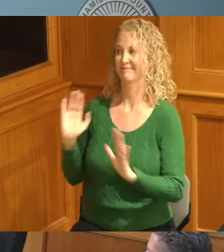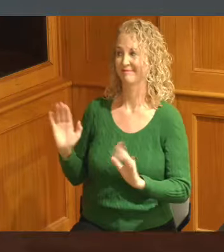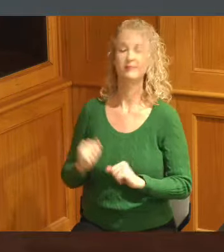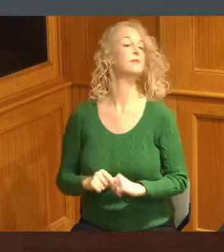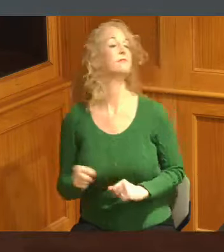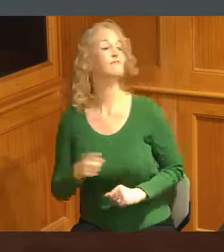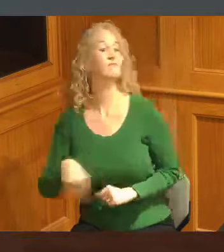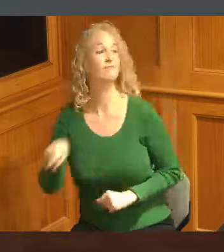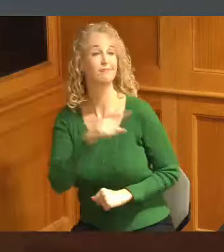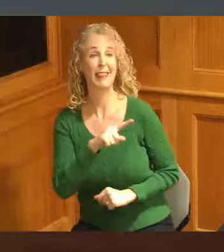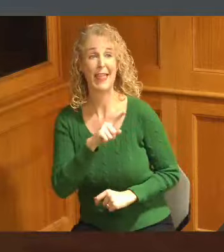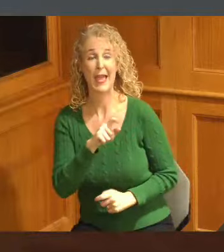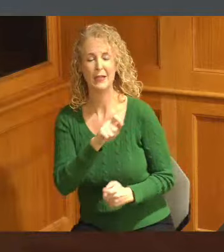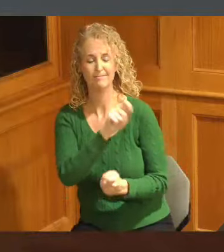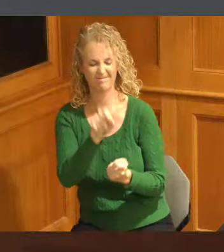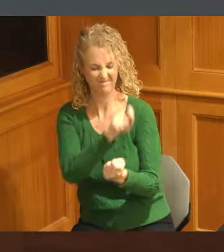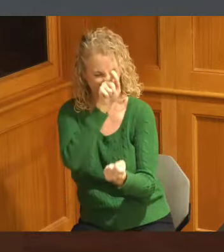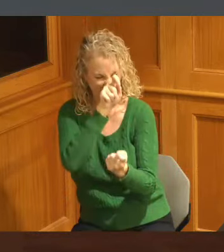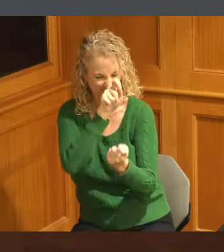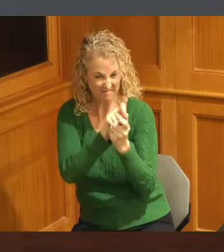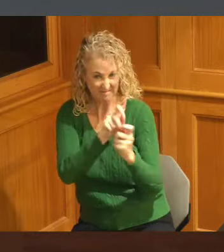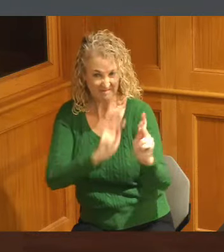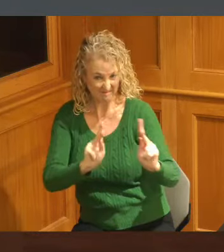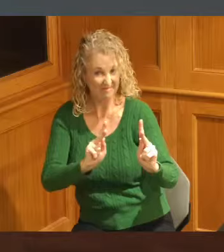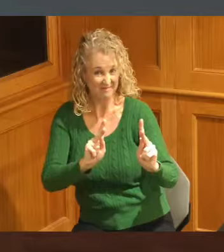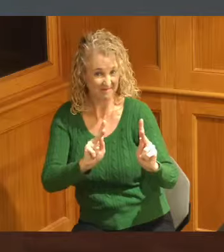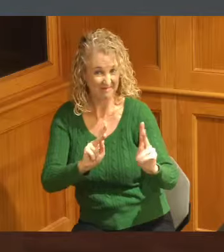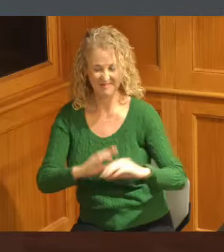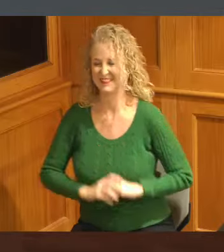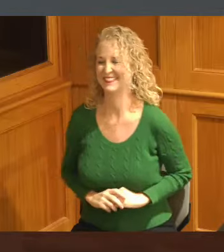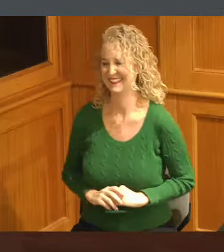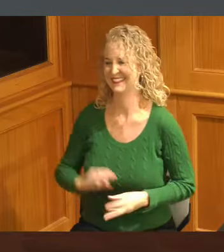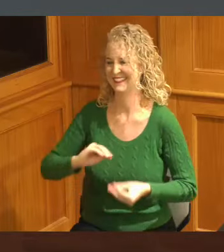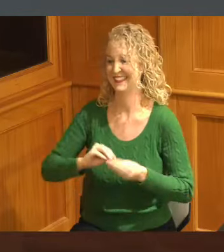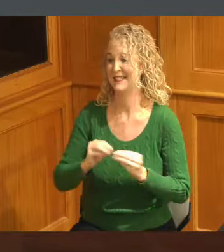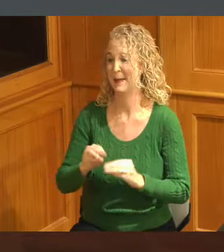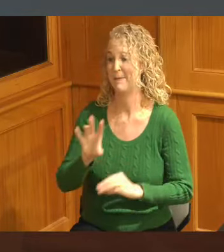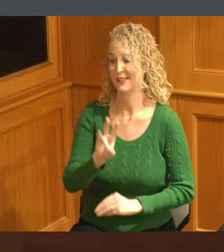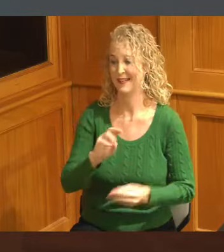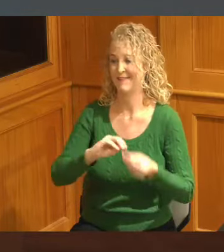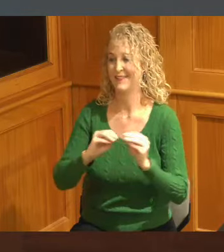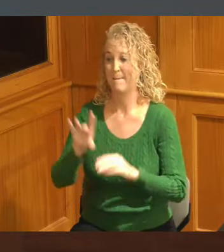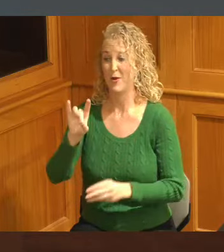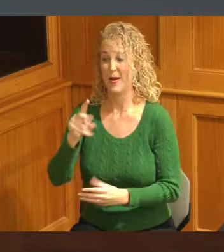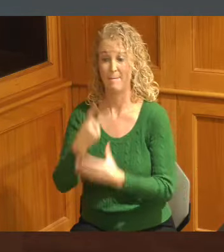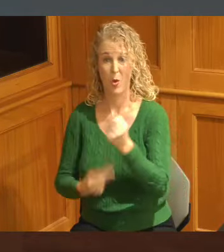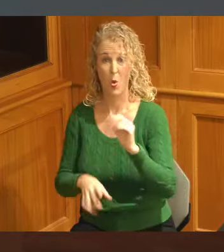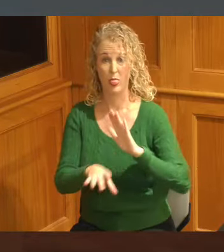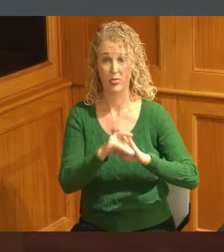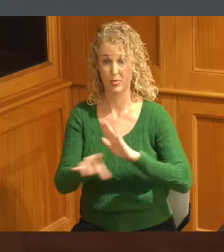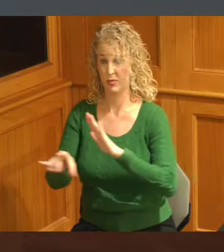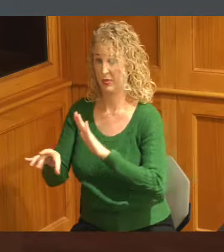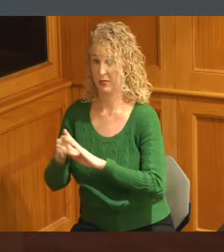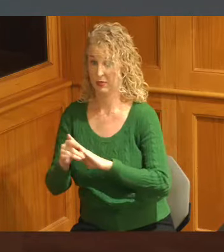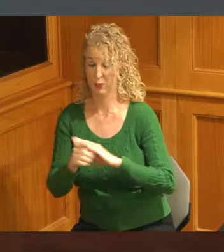are definitely accurate. Yes. Commissioners, items seven and eight are appointments. I didn't know if